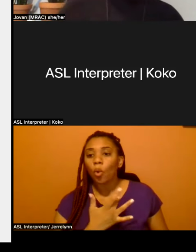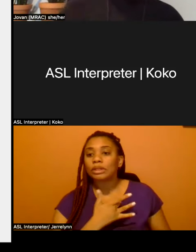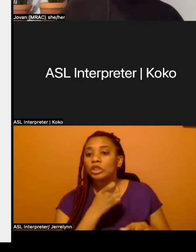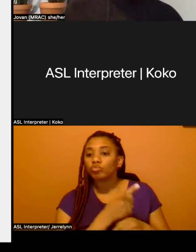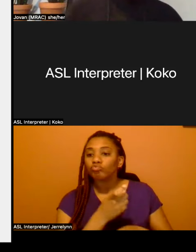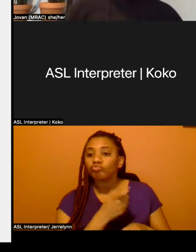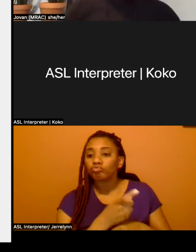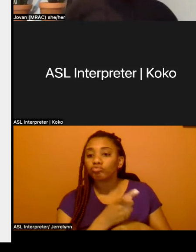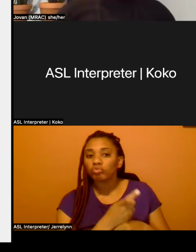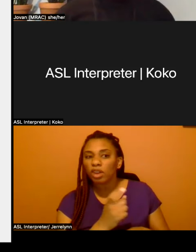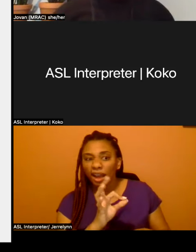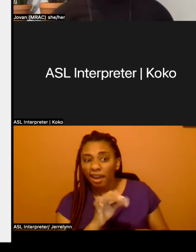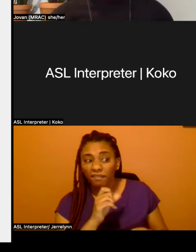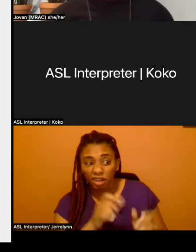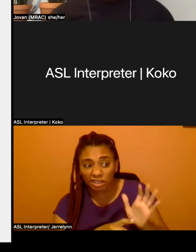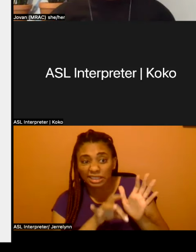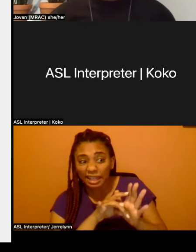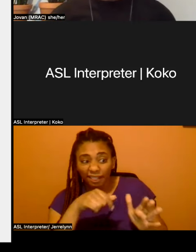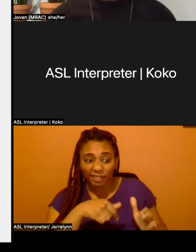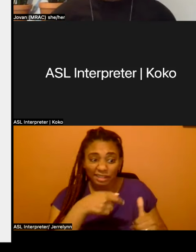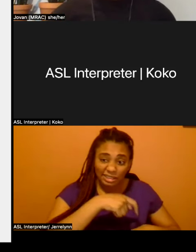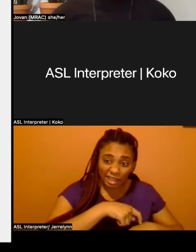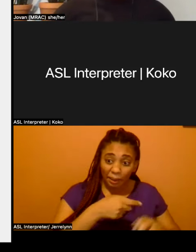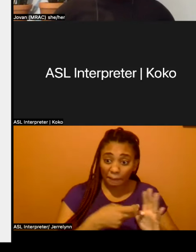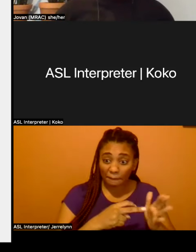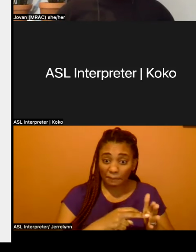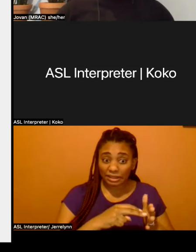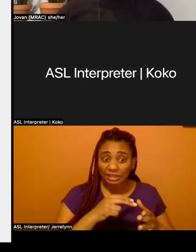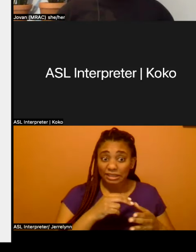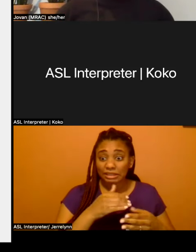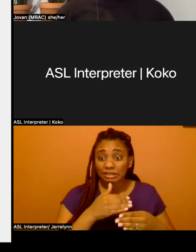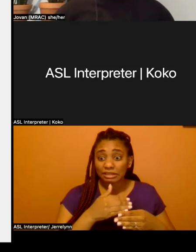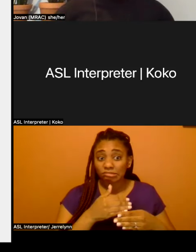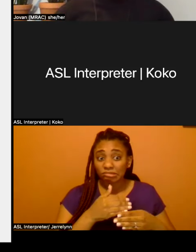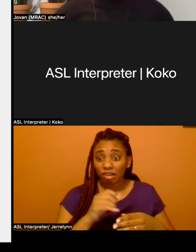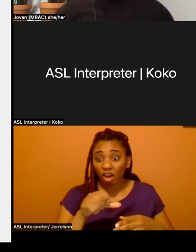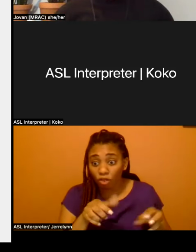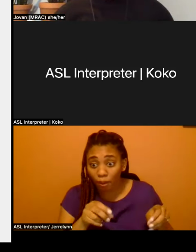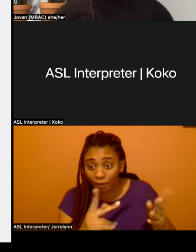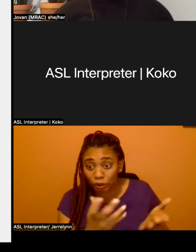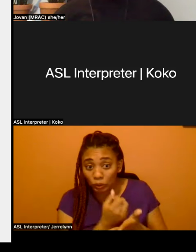will there be another chance?" We hope so, but we do not know at this point, but we will keep you posted.